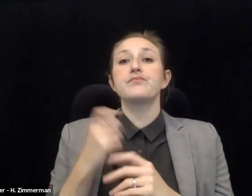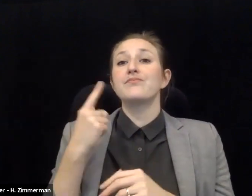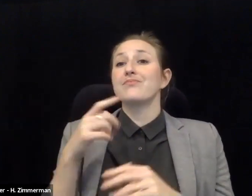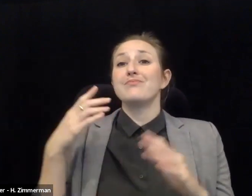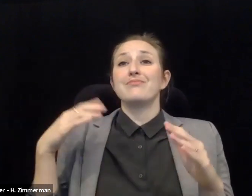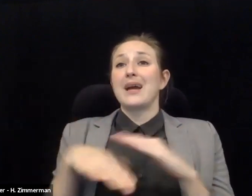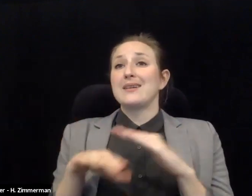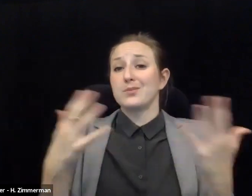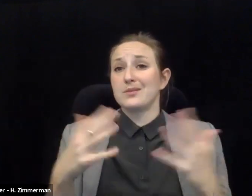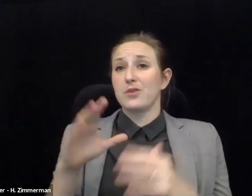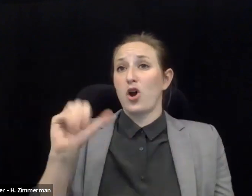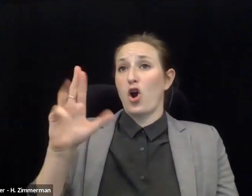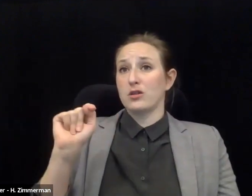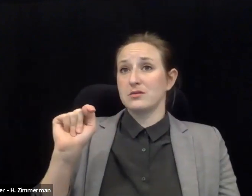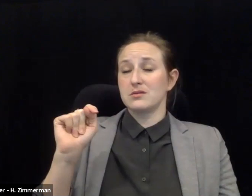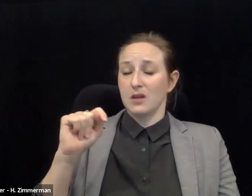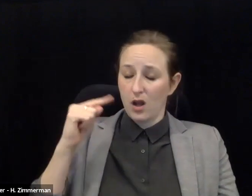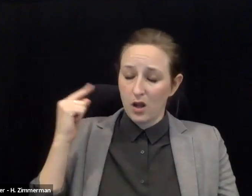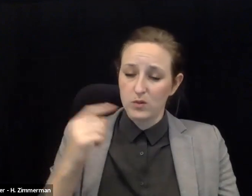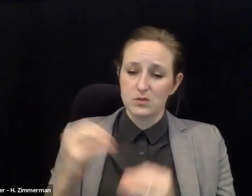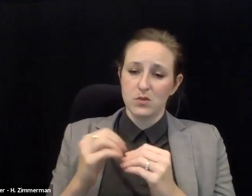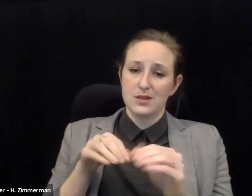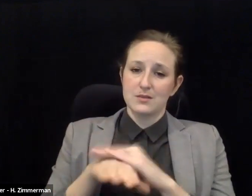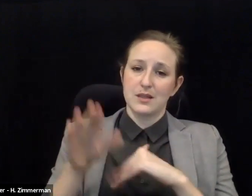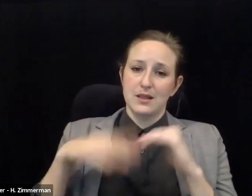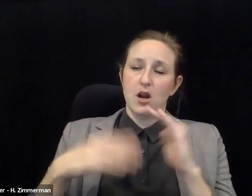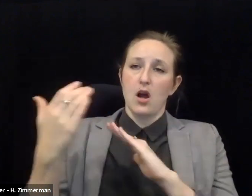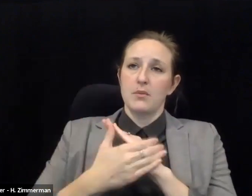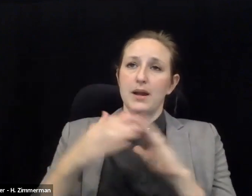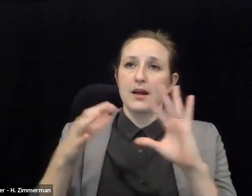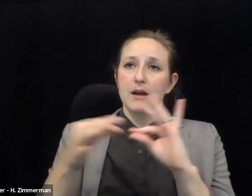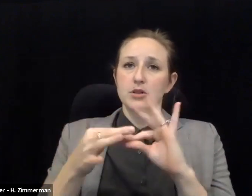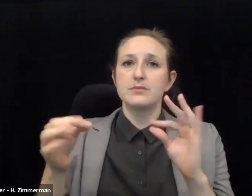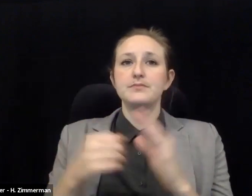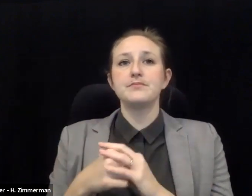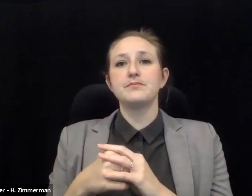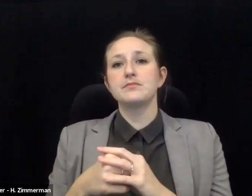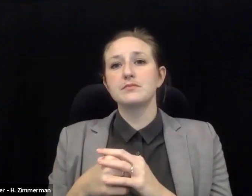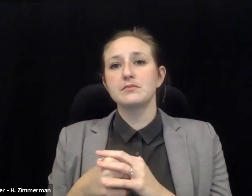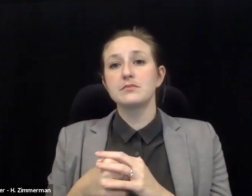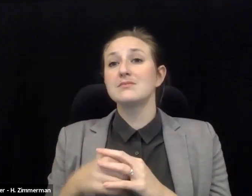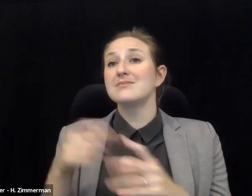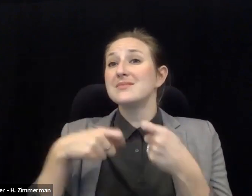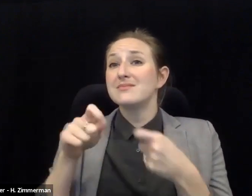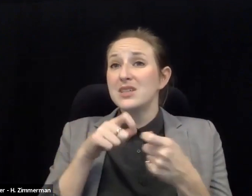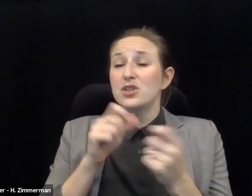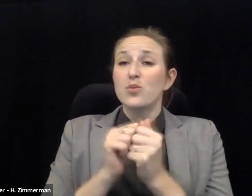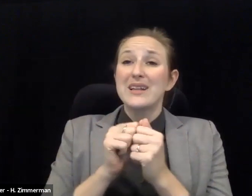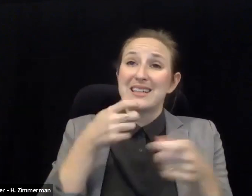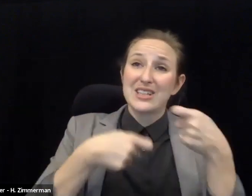CART is always more accessible than automated captions and specially when you do exchange programs, you know, you're working with different languages